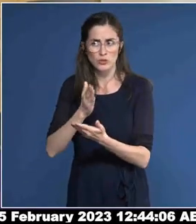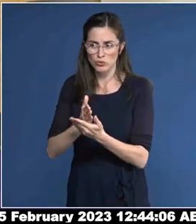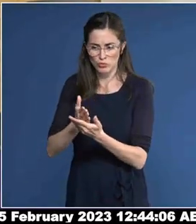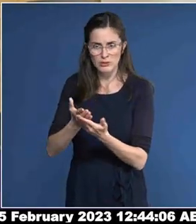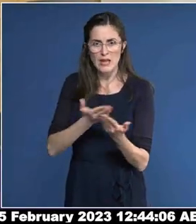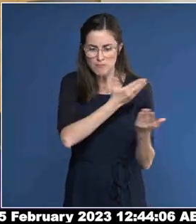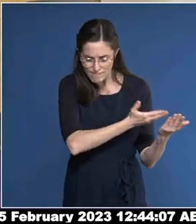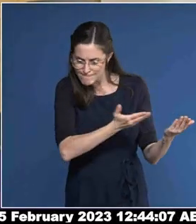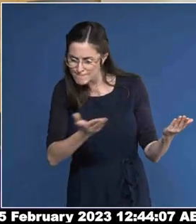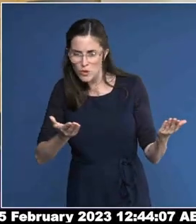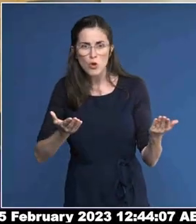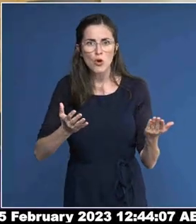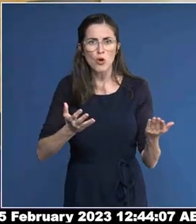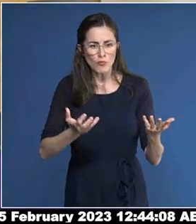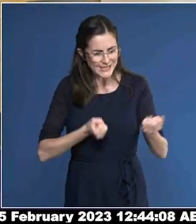be fully appraised of the operations?